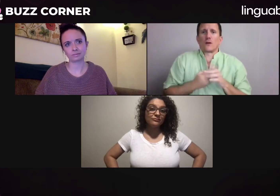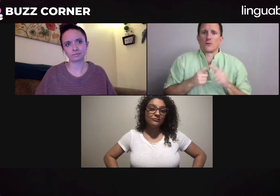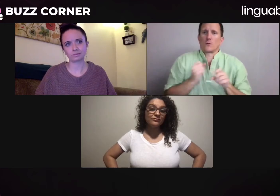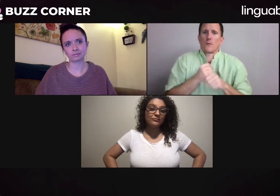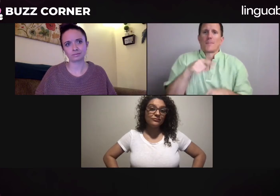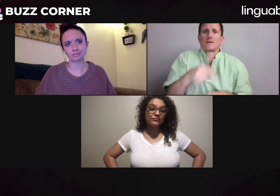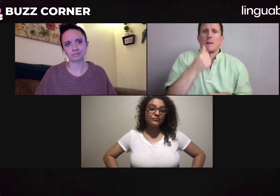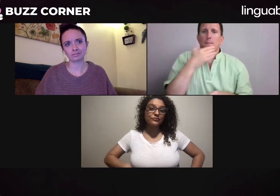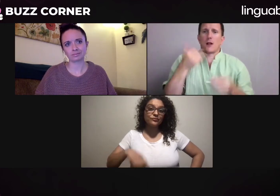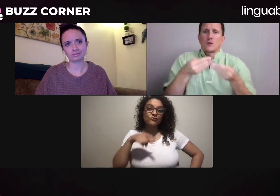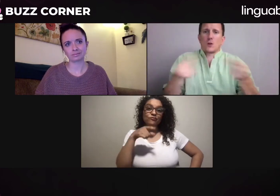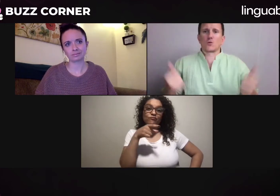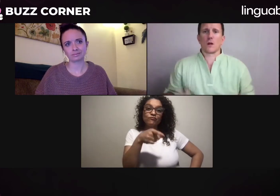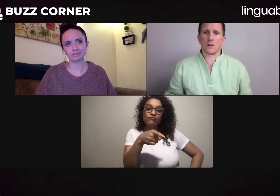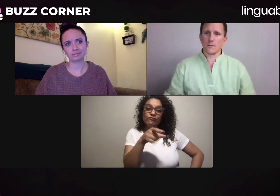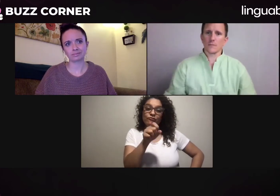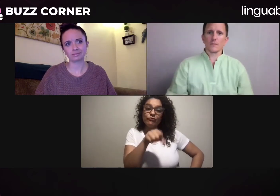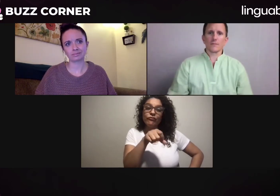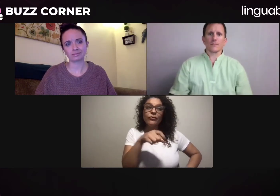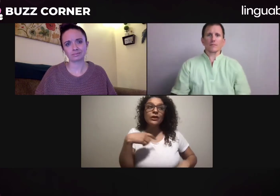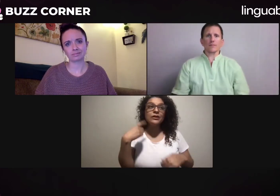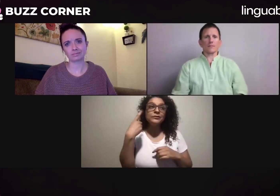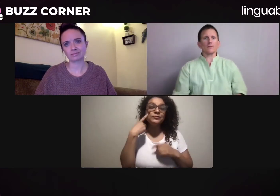where we can start to make a better solution.